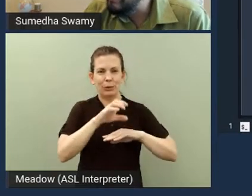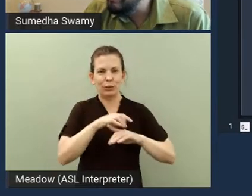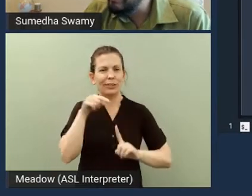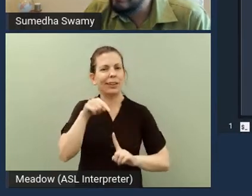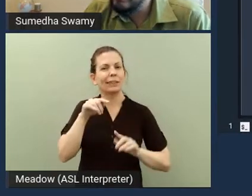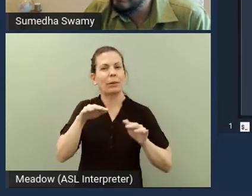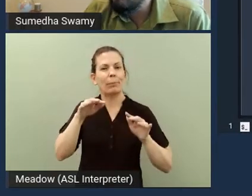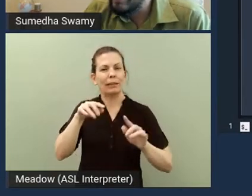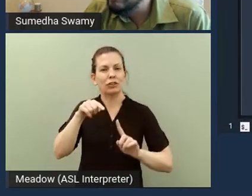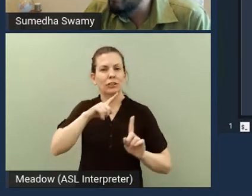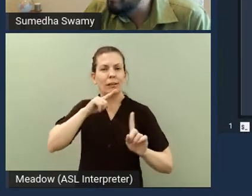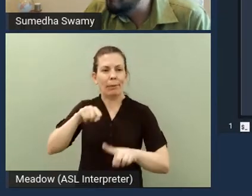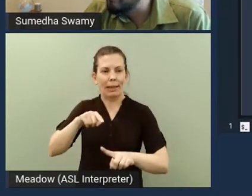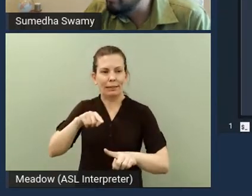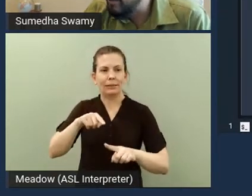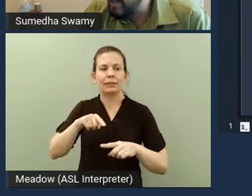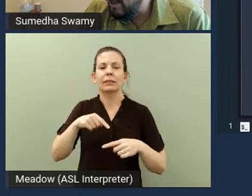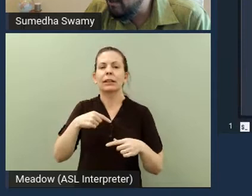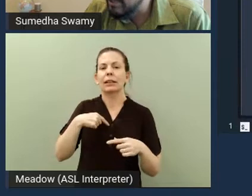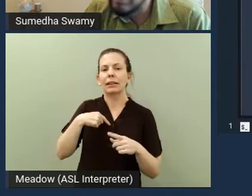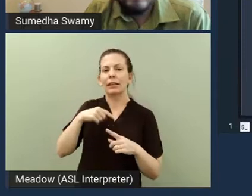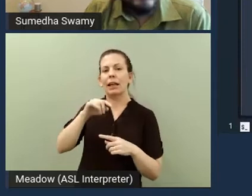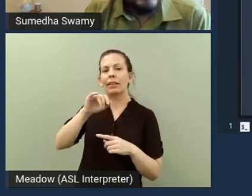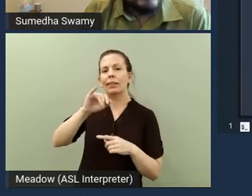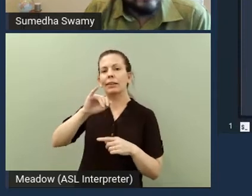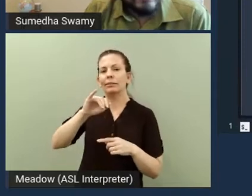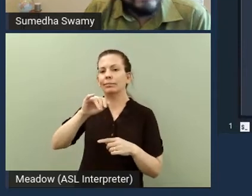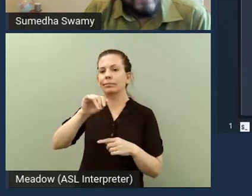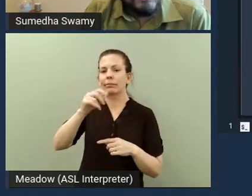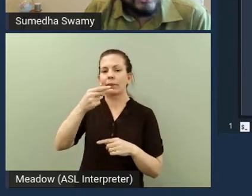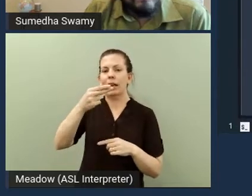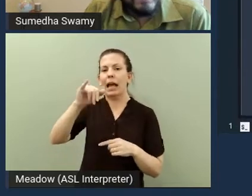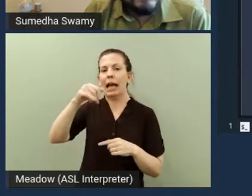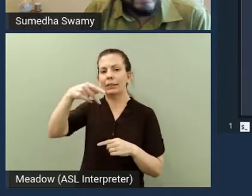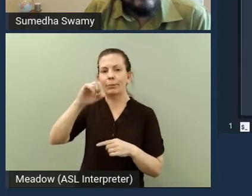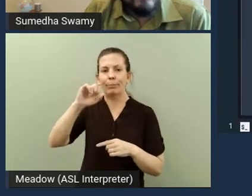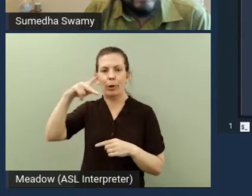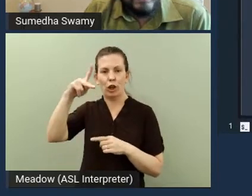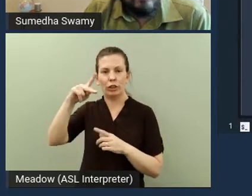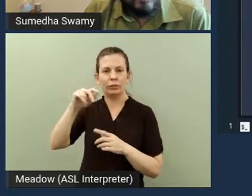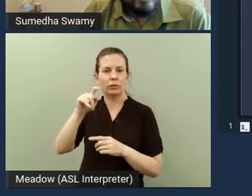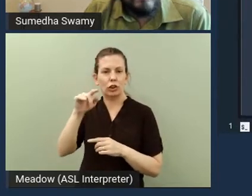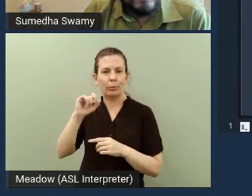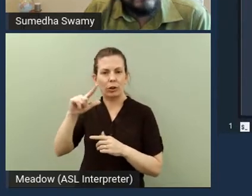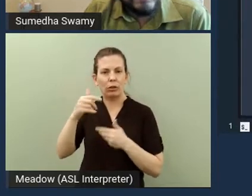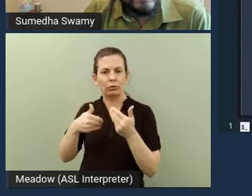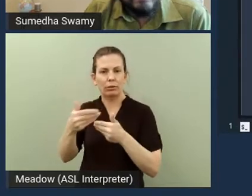that the white Spark terminal enables. So these magic commands can be invoked by using